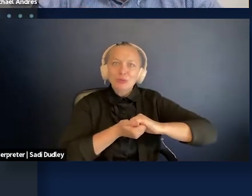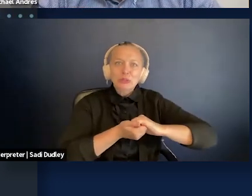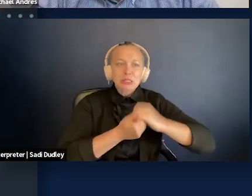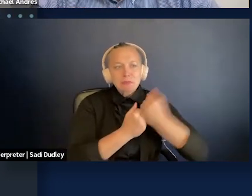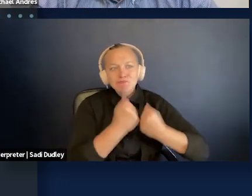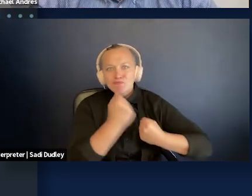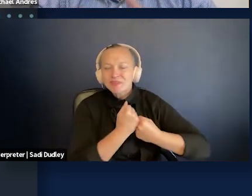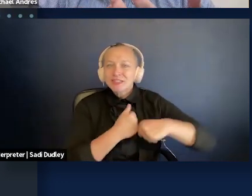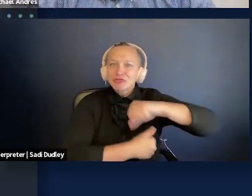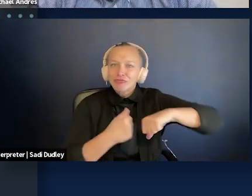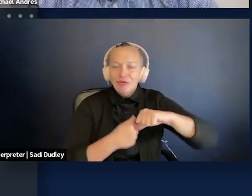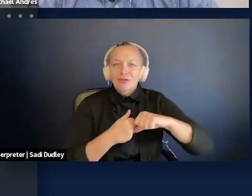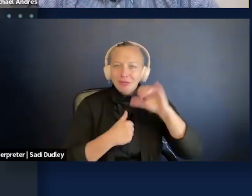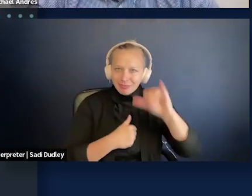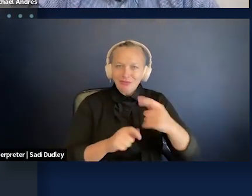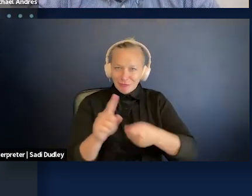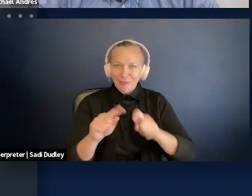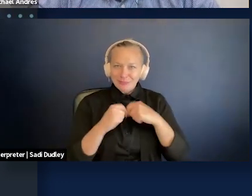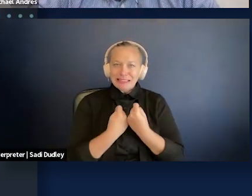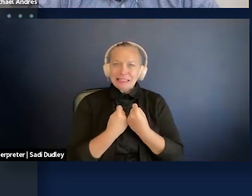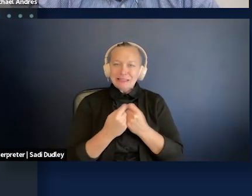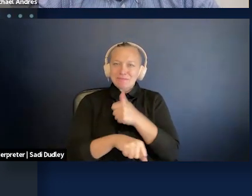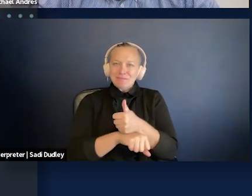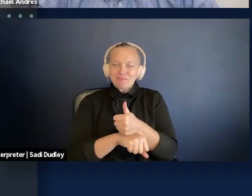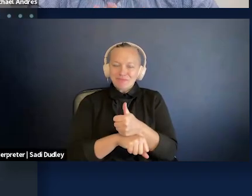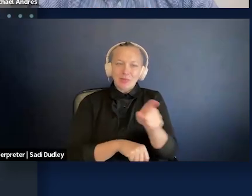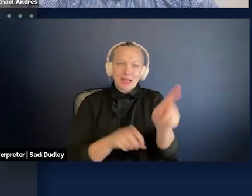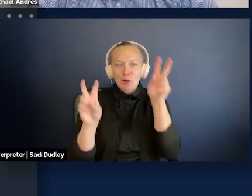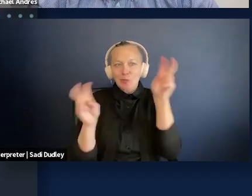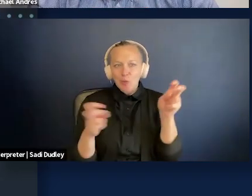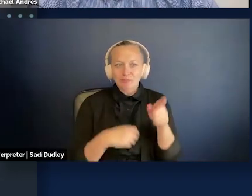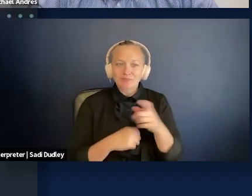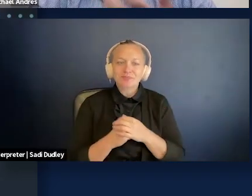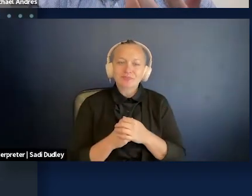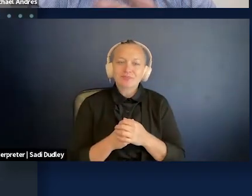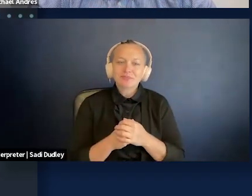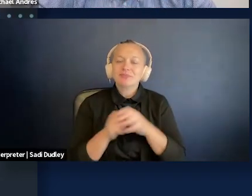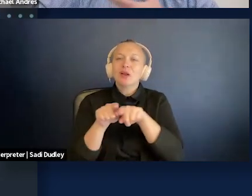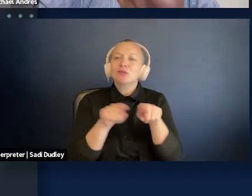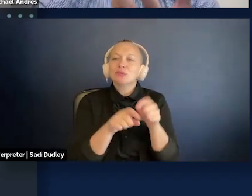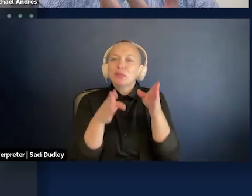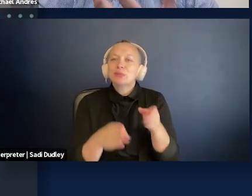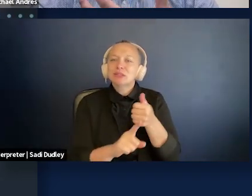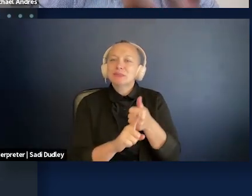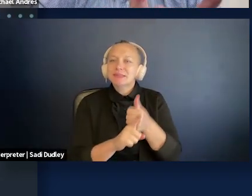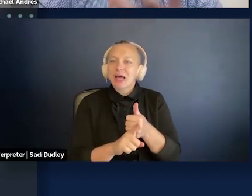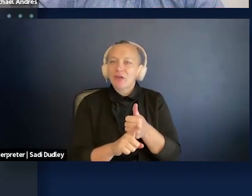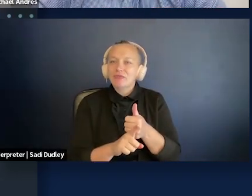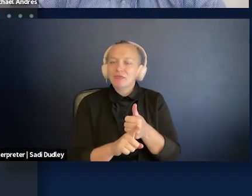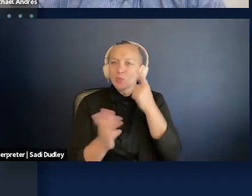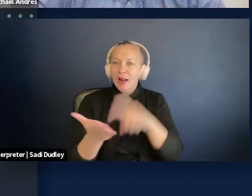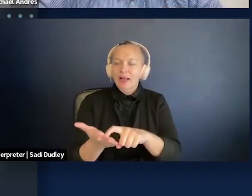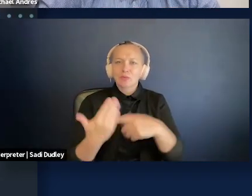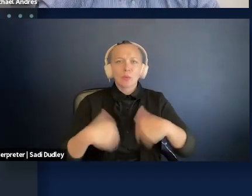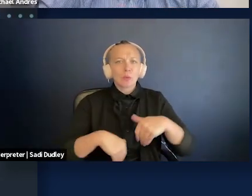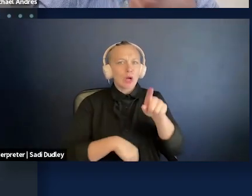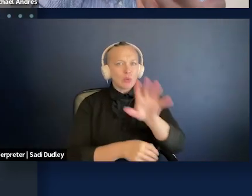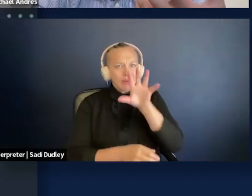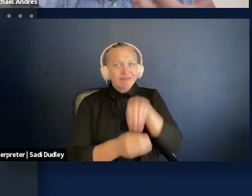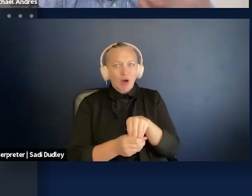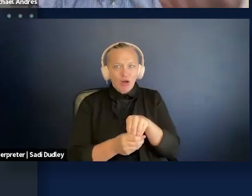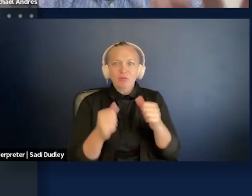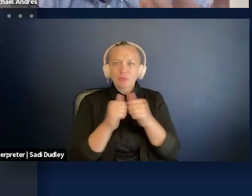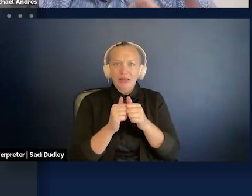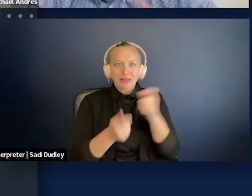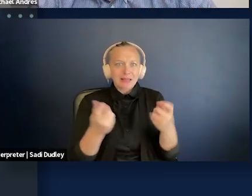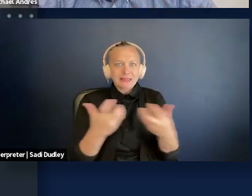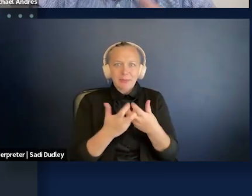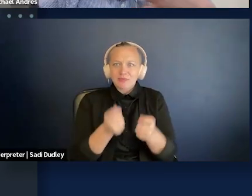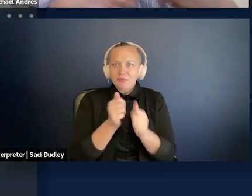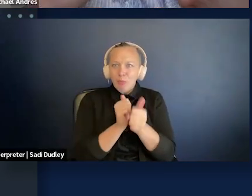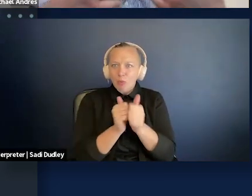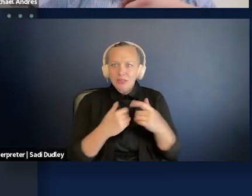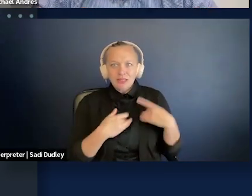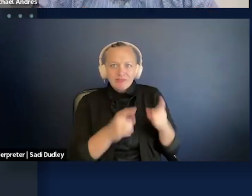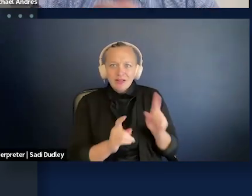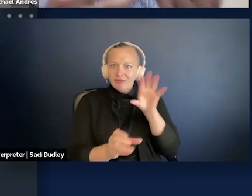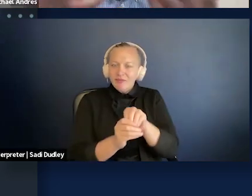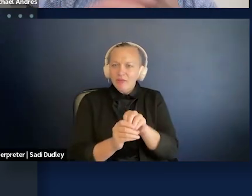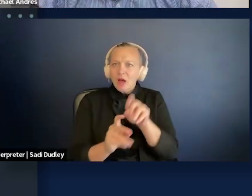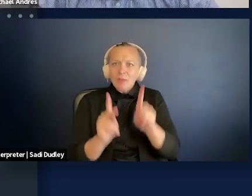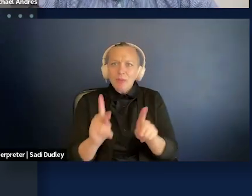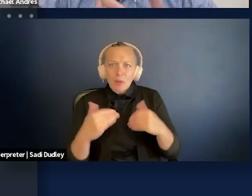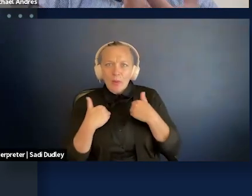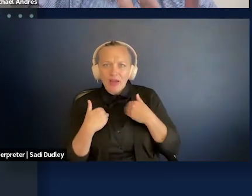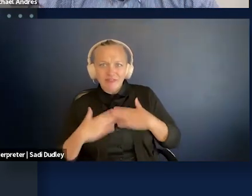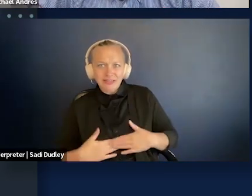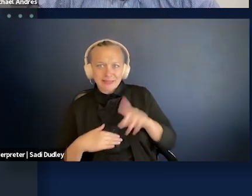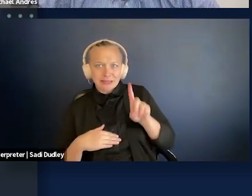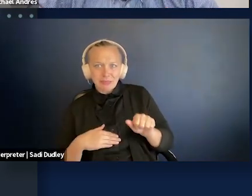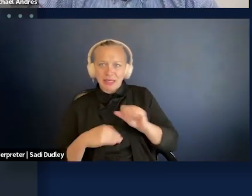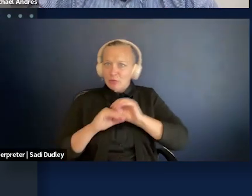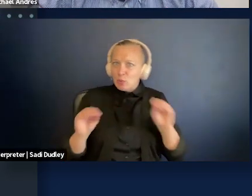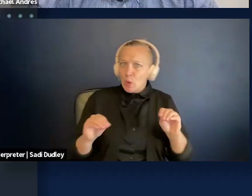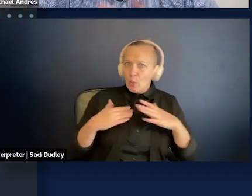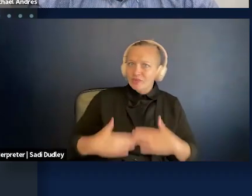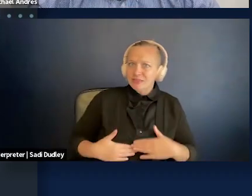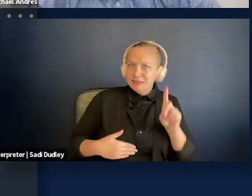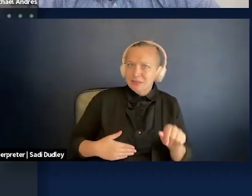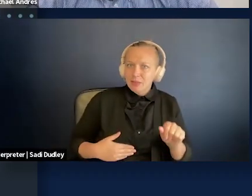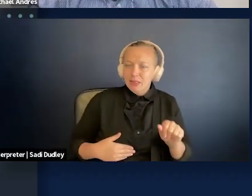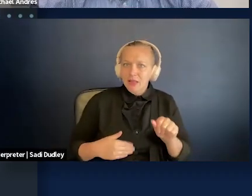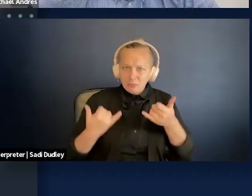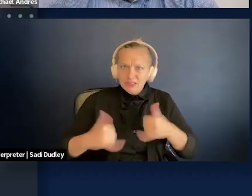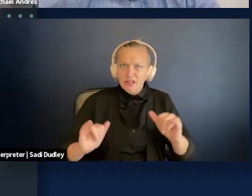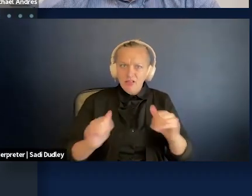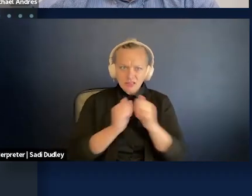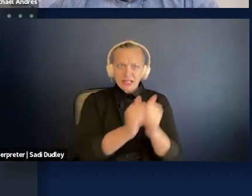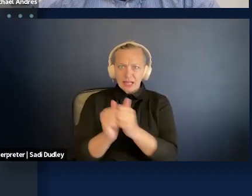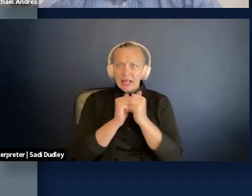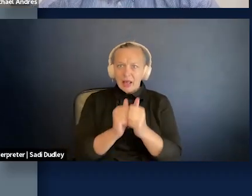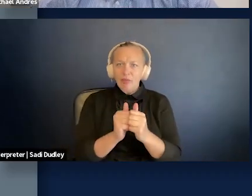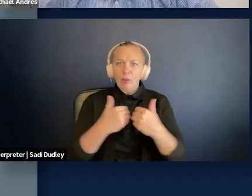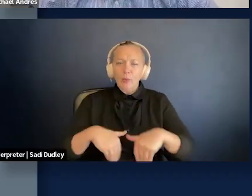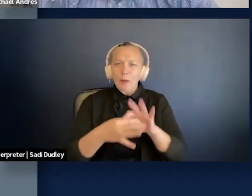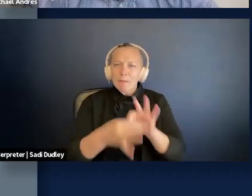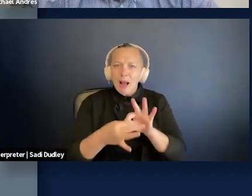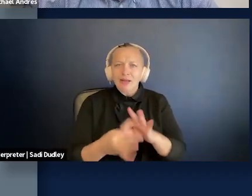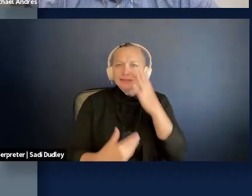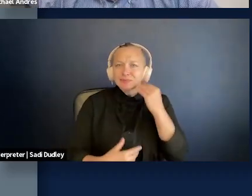comes with being on a team, and this person reflected that on that in this quote. Um, additionally, this person also recognized, you know, when you're playing in these adaptive sports events, it's people who don't have physical disabilities, people with physical disabilities, all playing together and having a common bonding experience, which was a really unique observation.